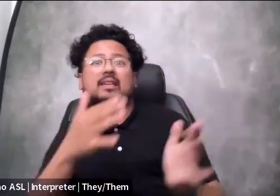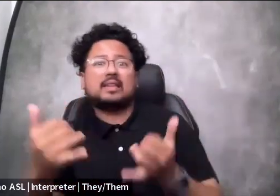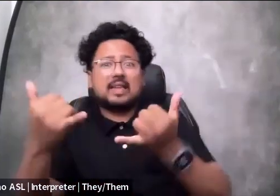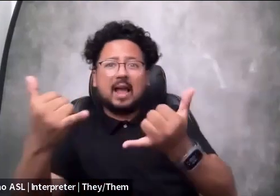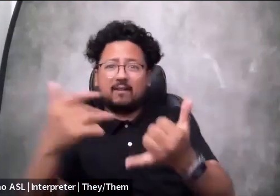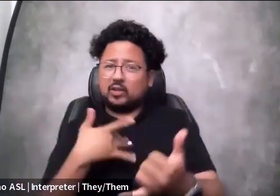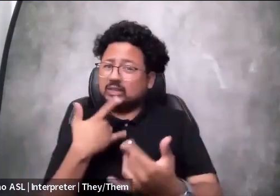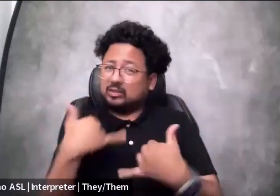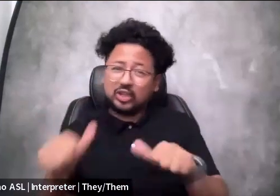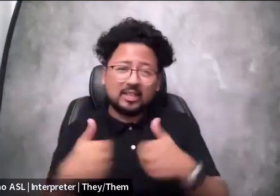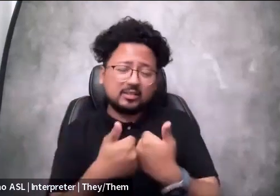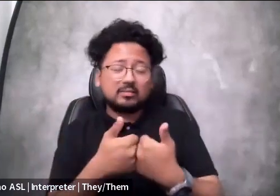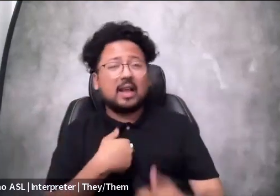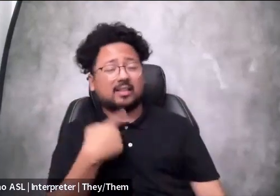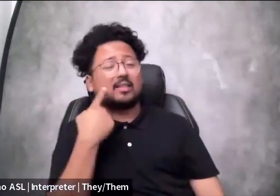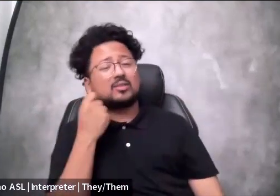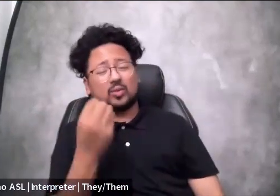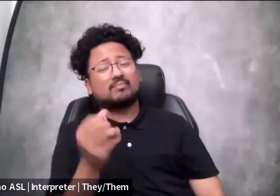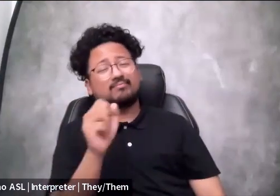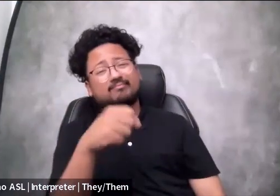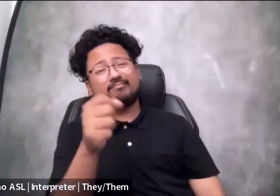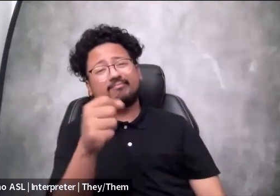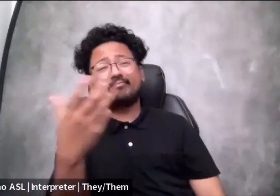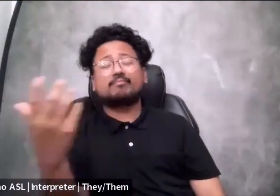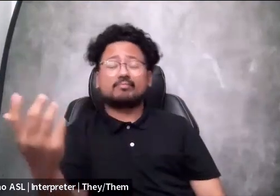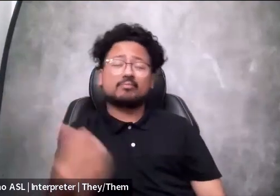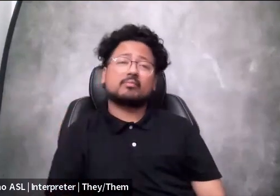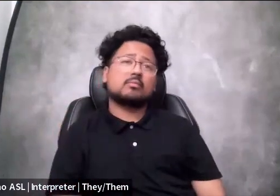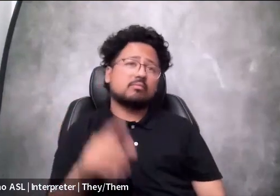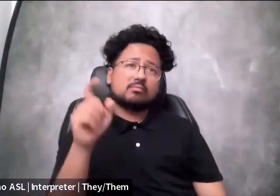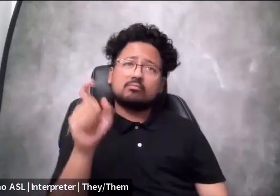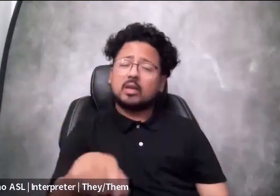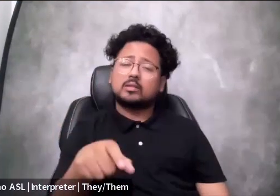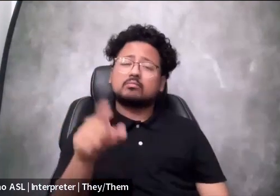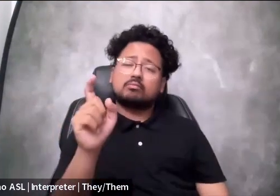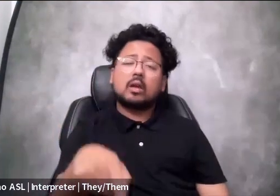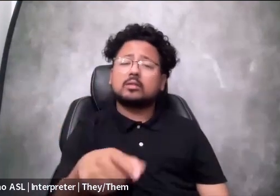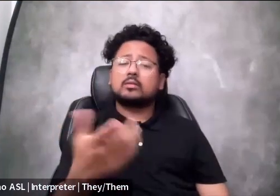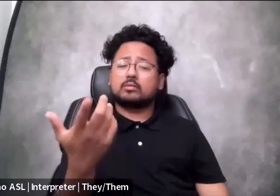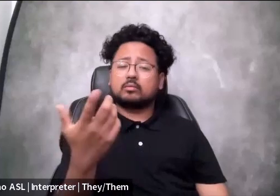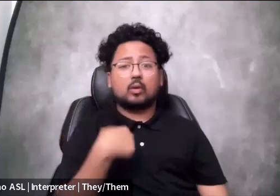I think so. I think so. I think you know what it has to be because I will show you the cover of my